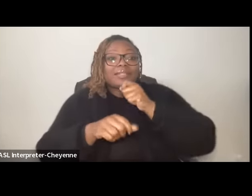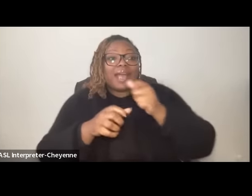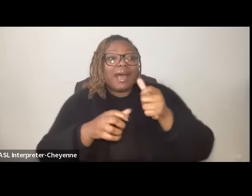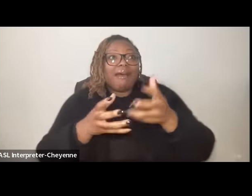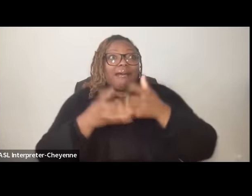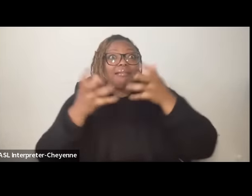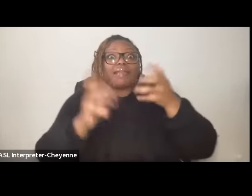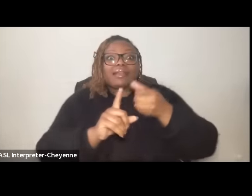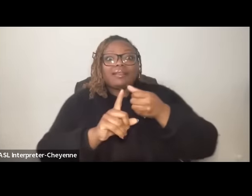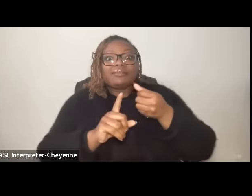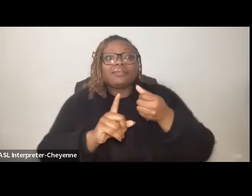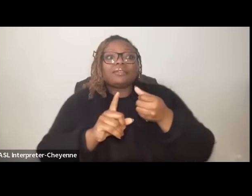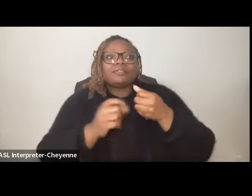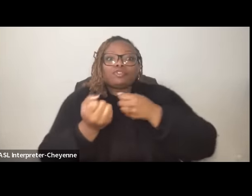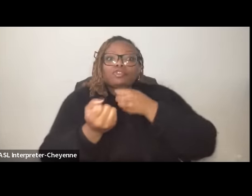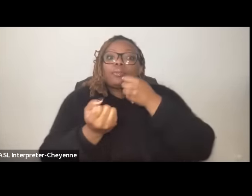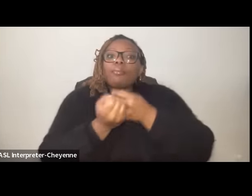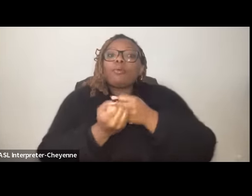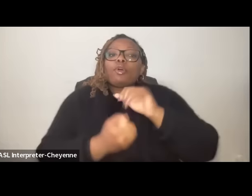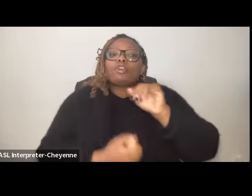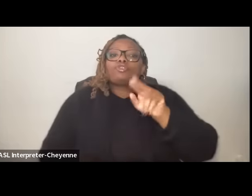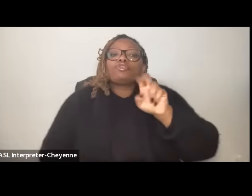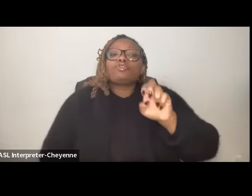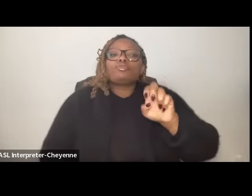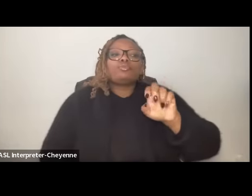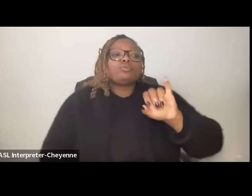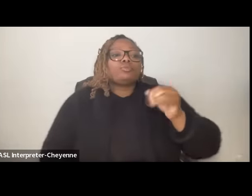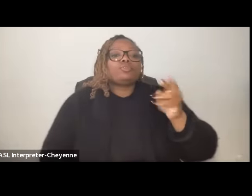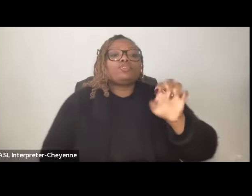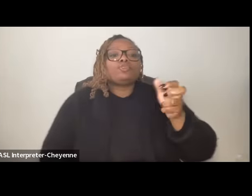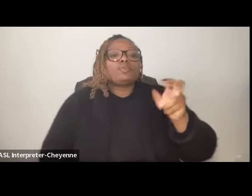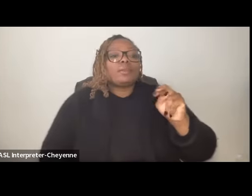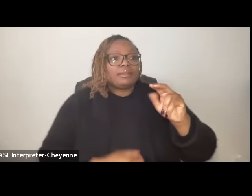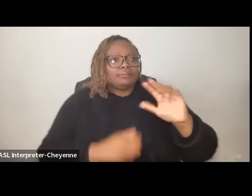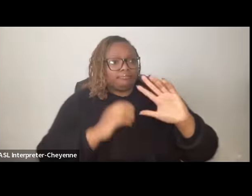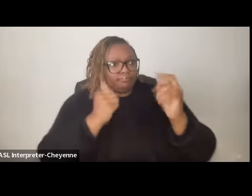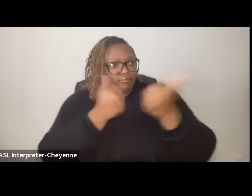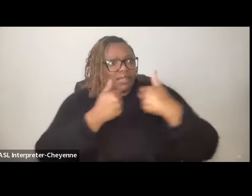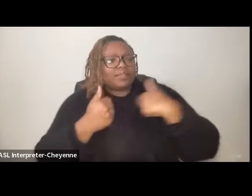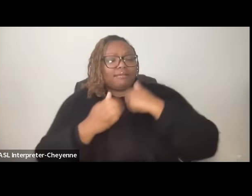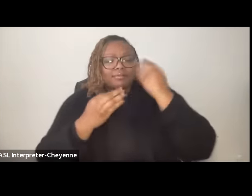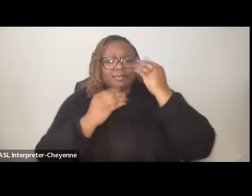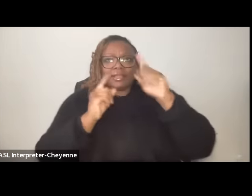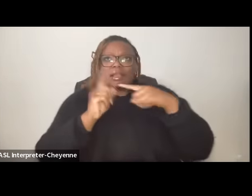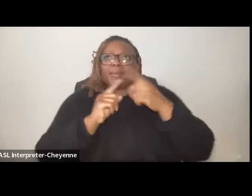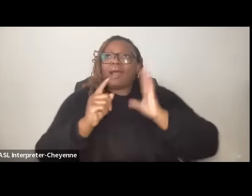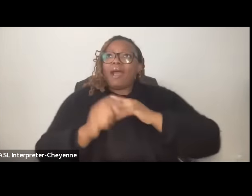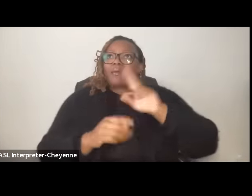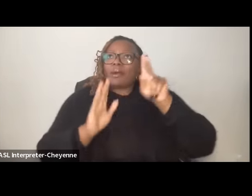Palestine June Jordan challenged us to think of an extension of our political identity as an identity